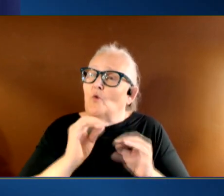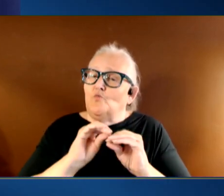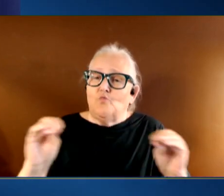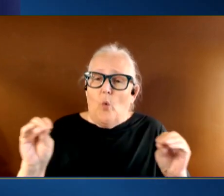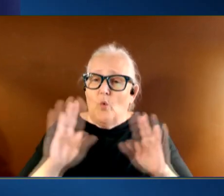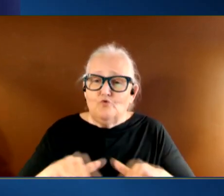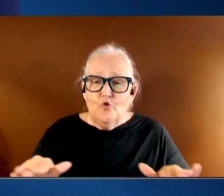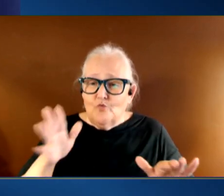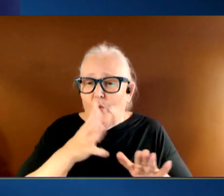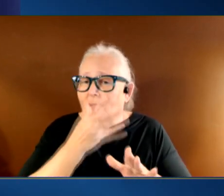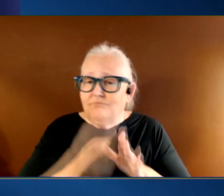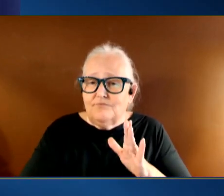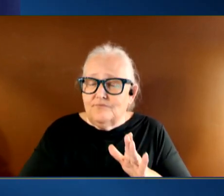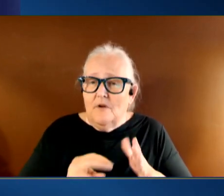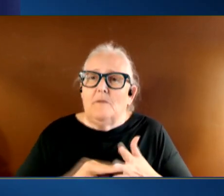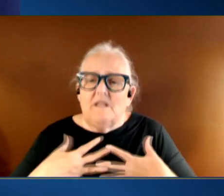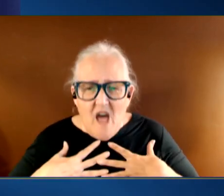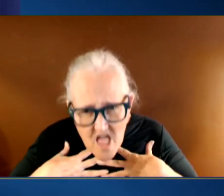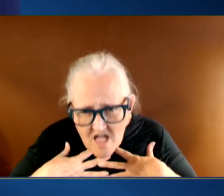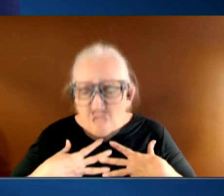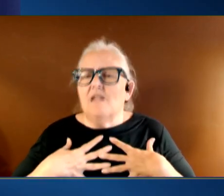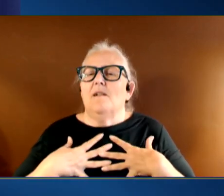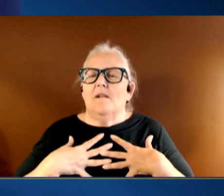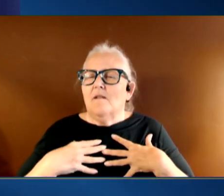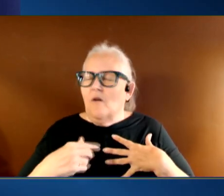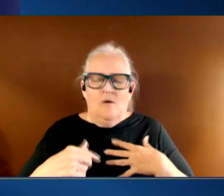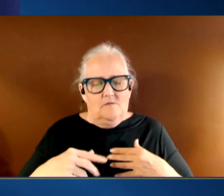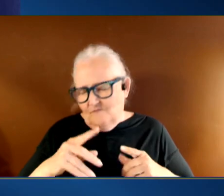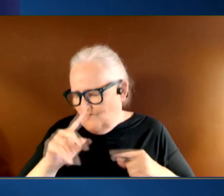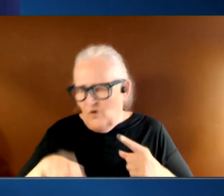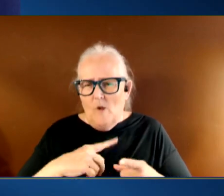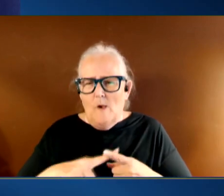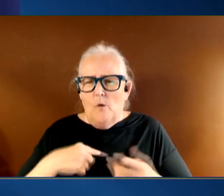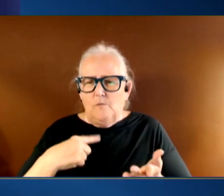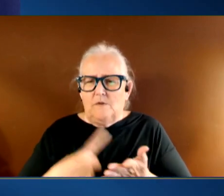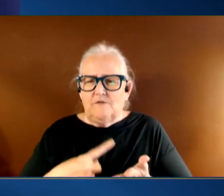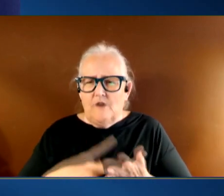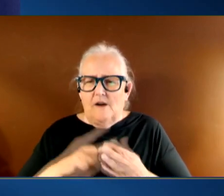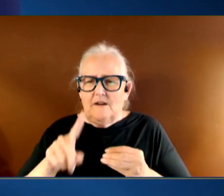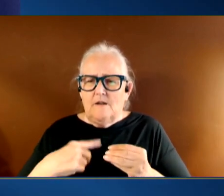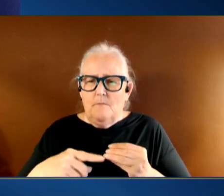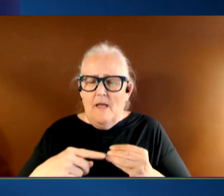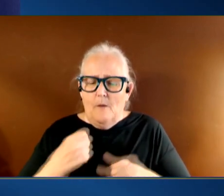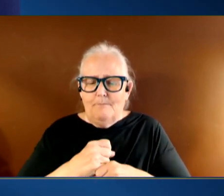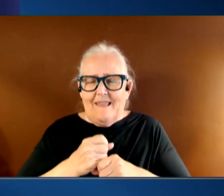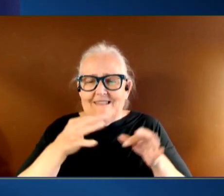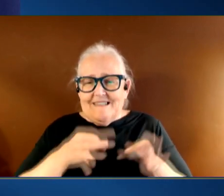are talking about a world without air when we talk about this reproductive choice that people have.